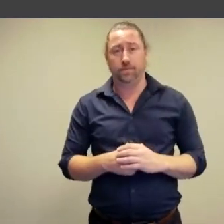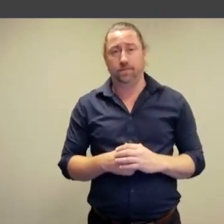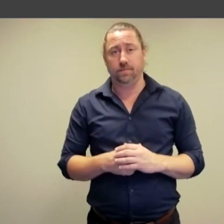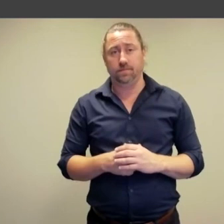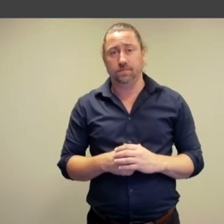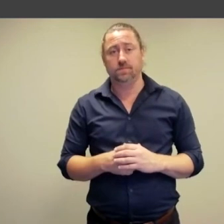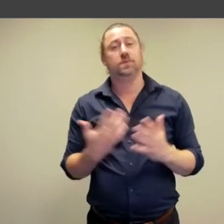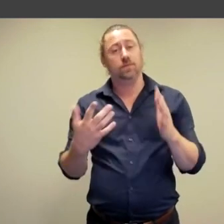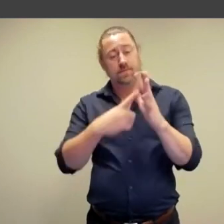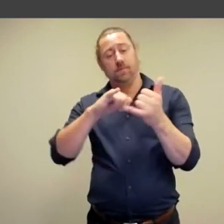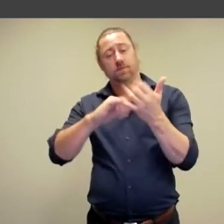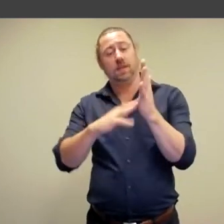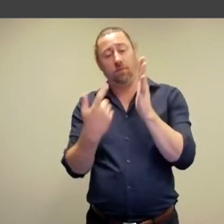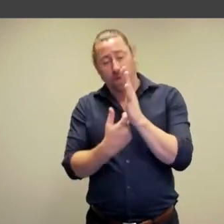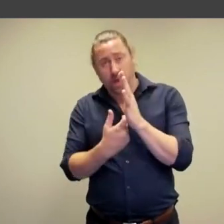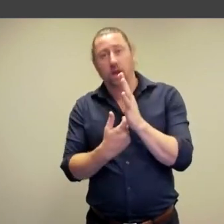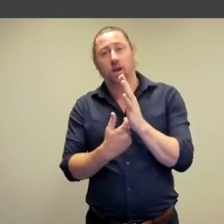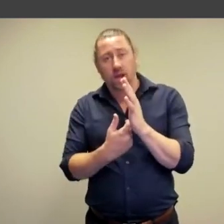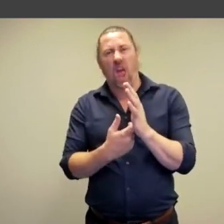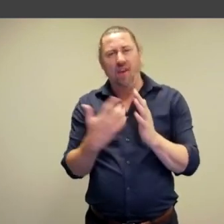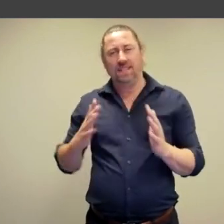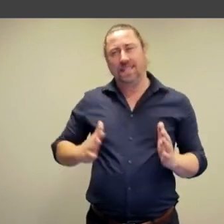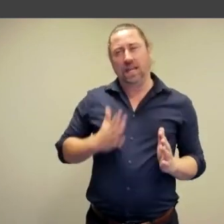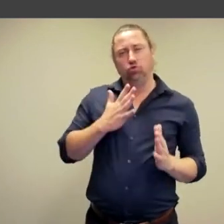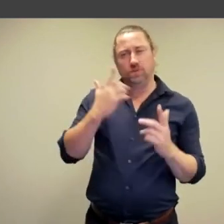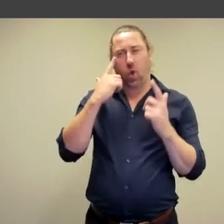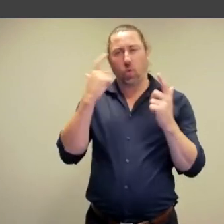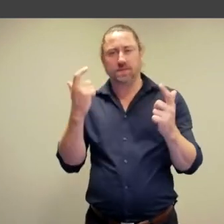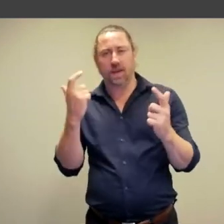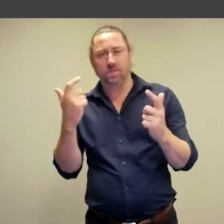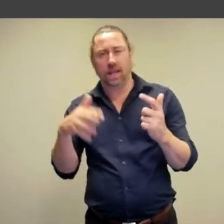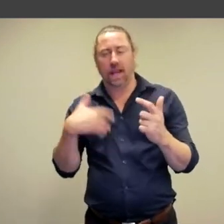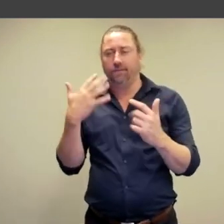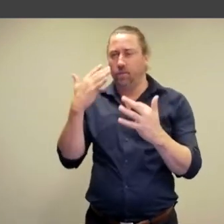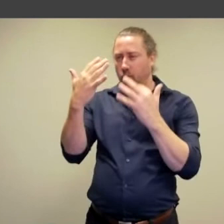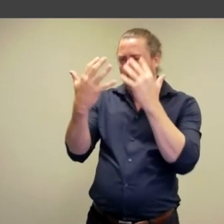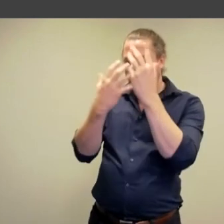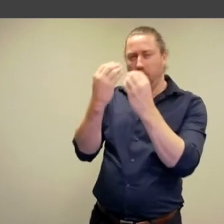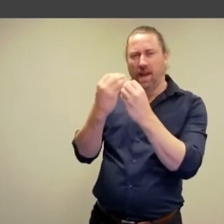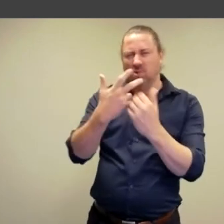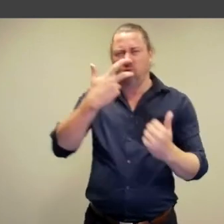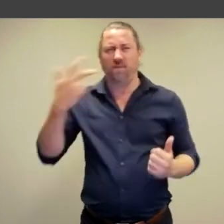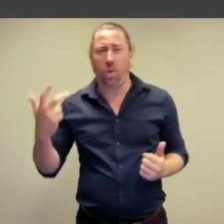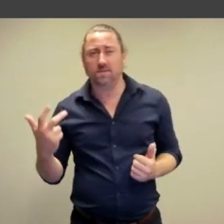So ASMR is intriguing,